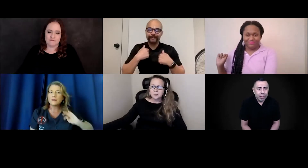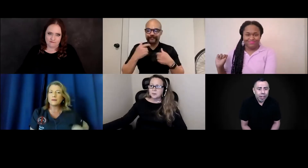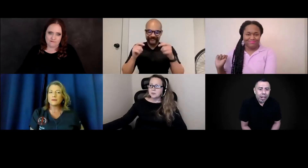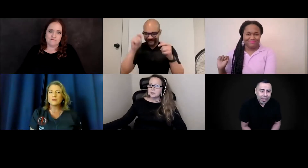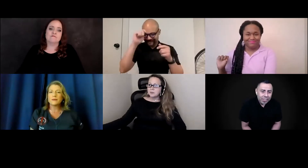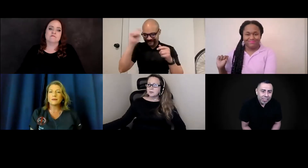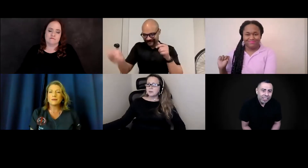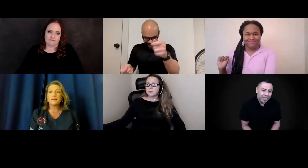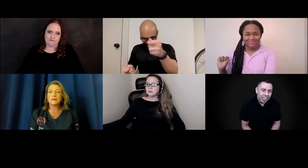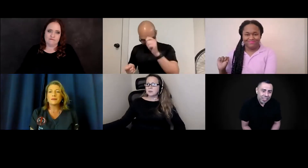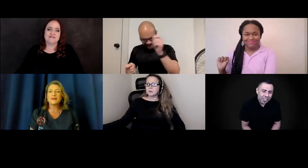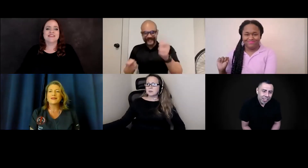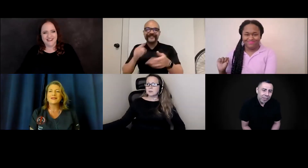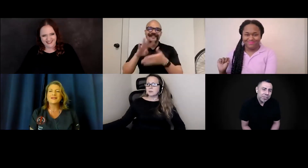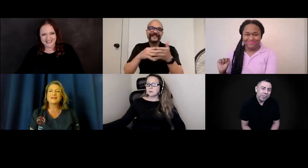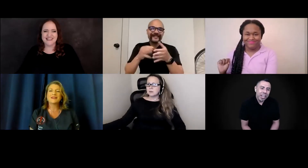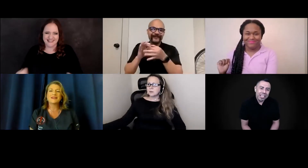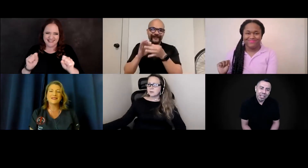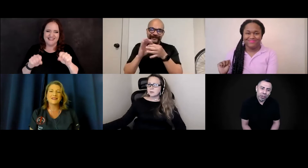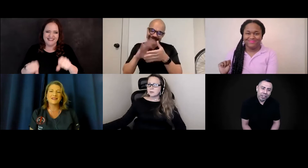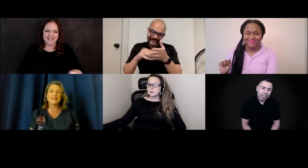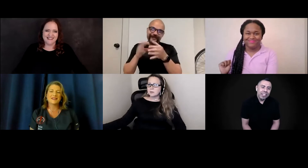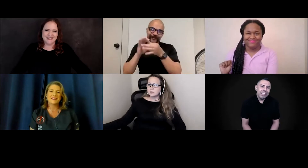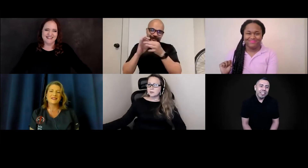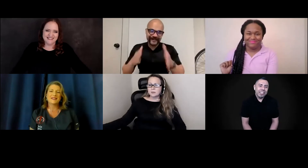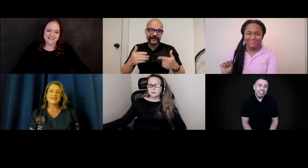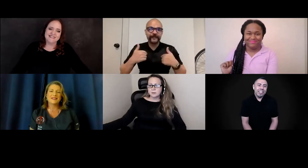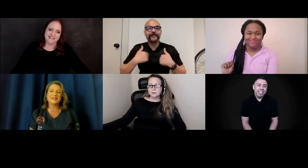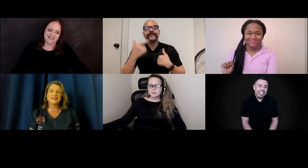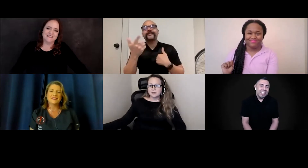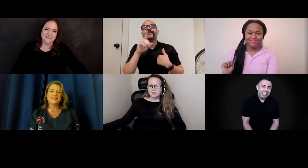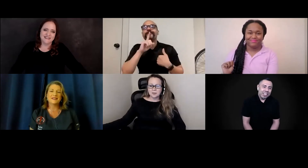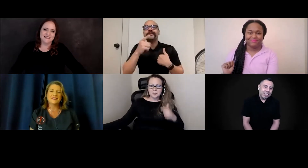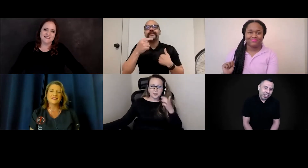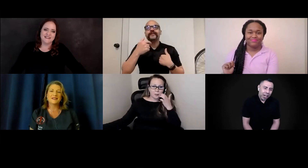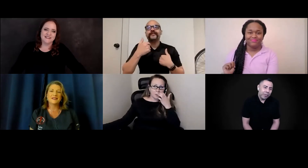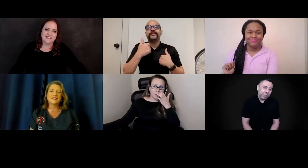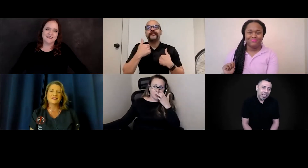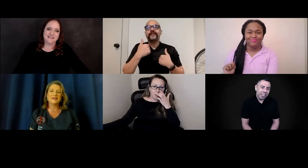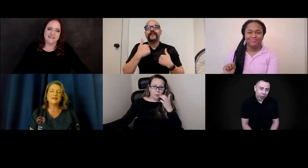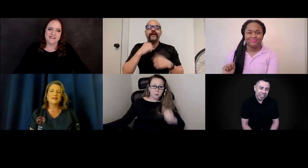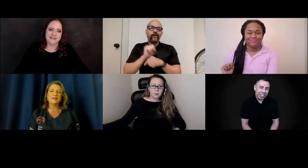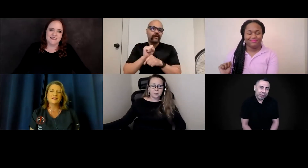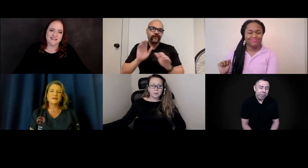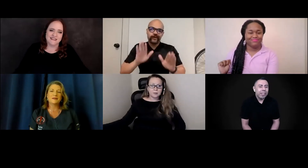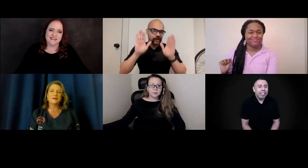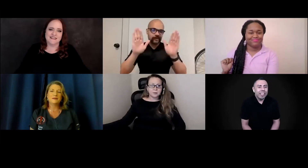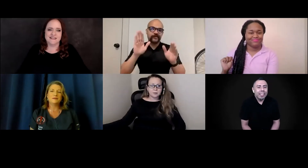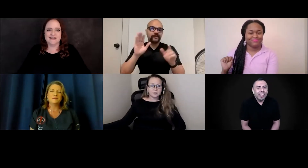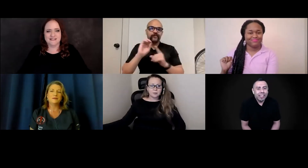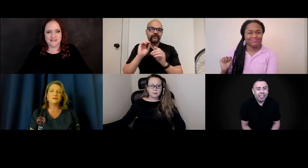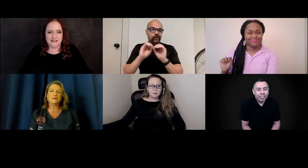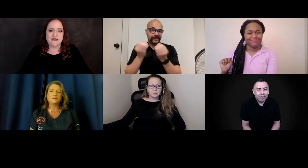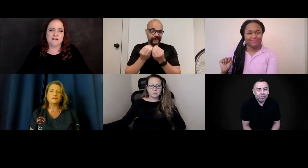Jermaine Williams: Actually, yes, I have several hats I wear along with being a coordinator.